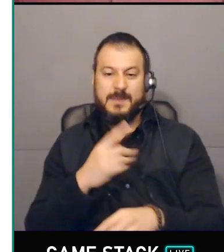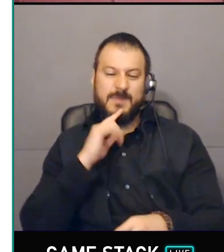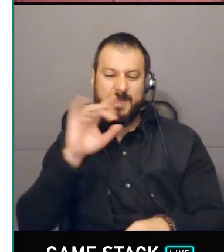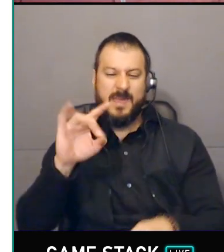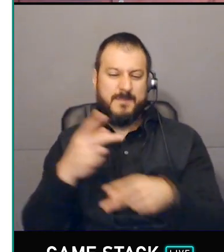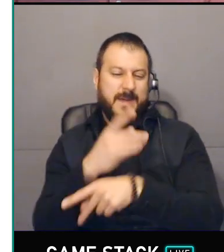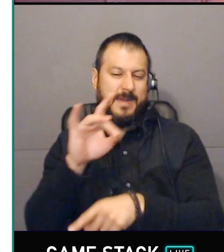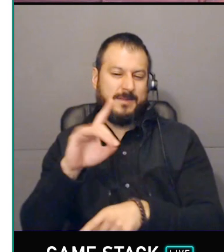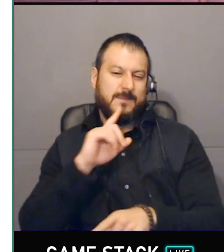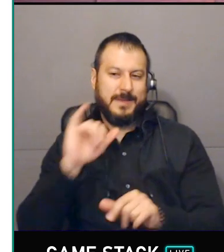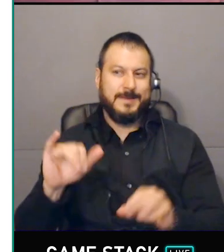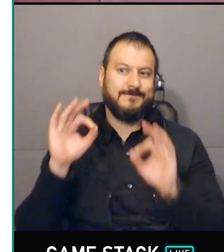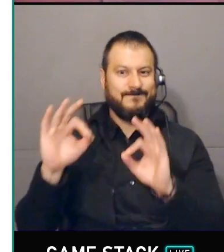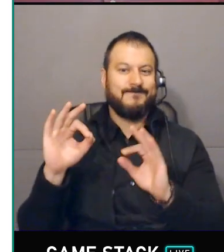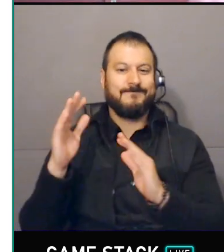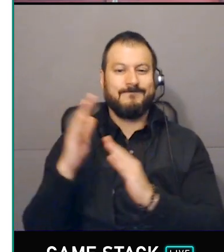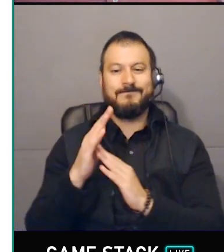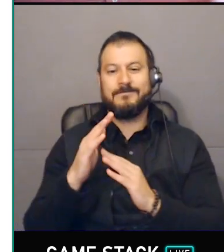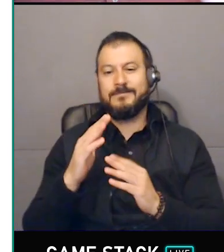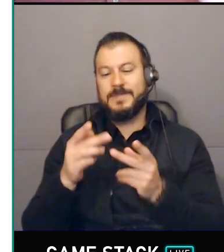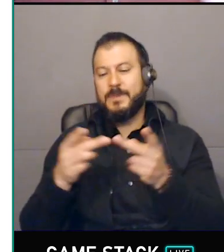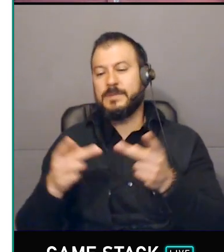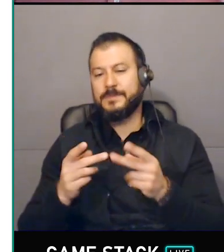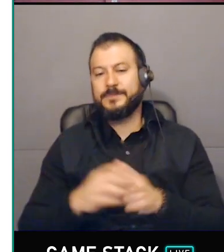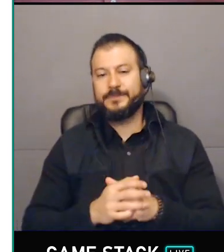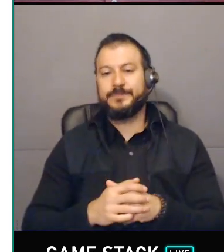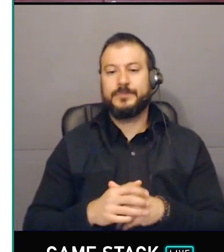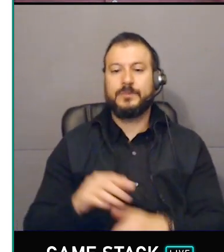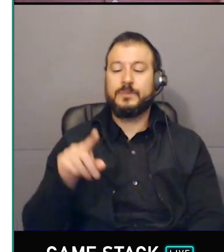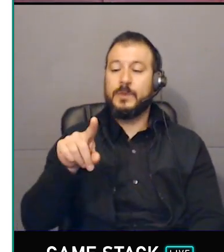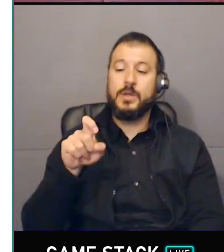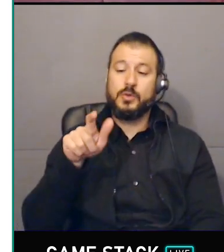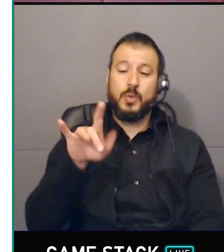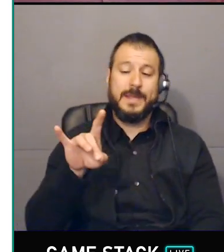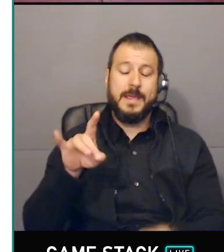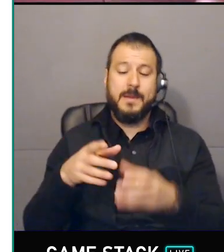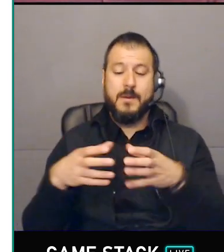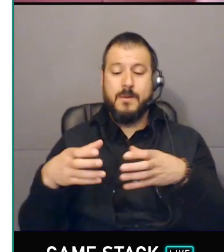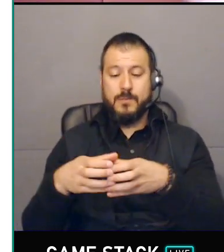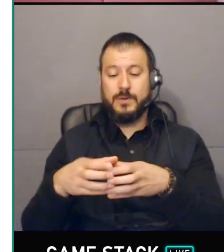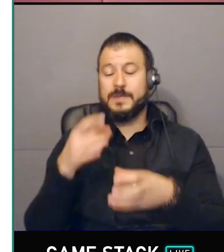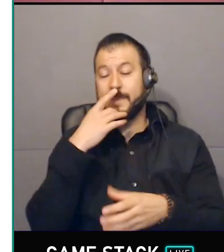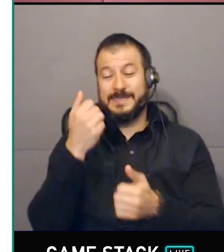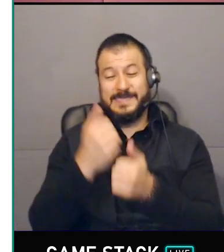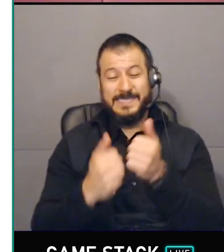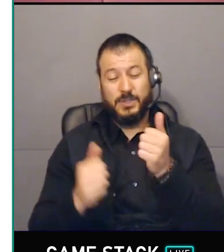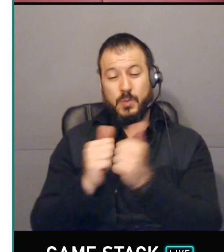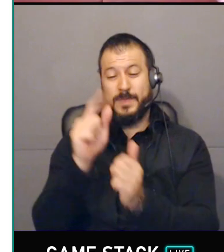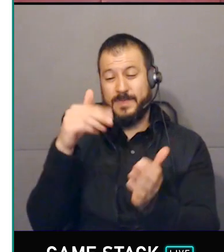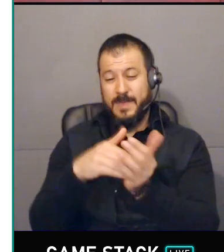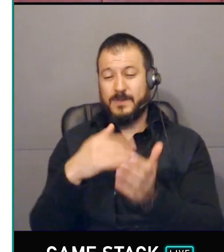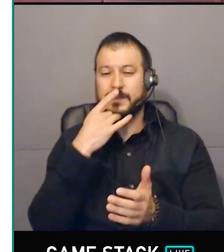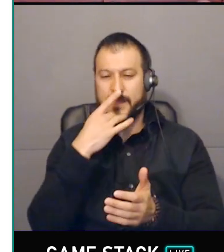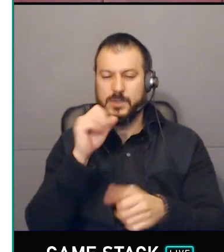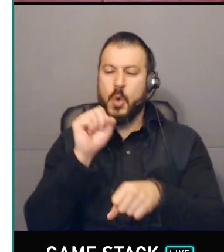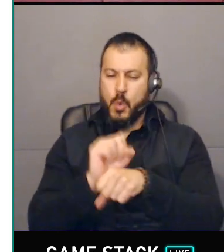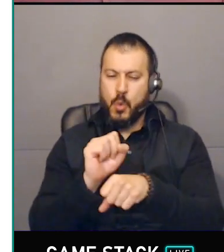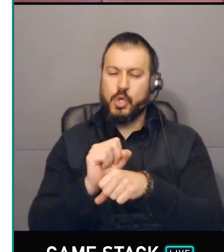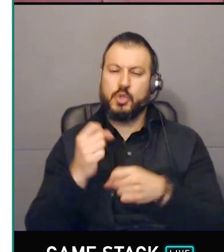Now an interesting thing is we found that 128 pools of lights, each with 1,000 lights, worked well across most or all